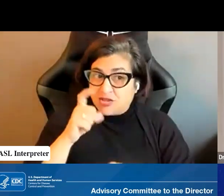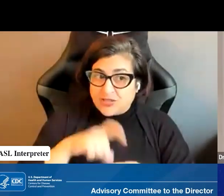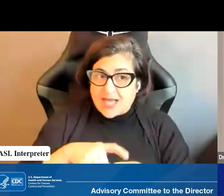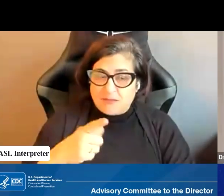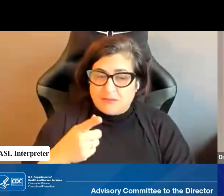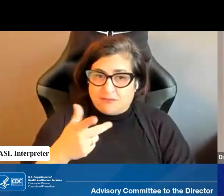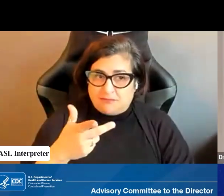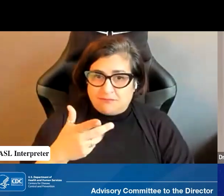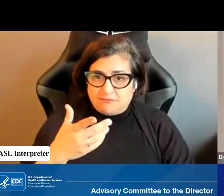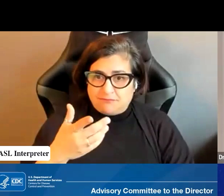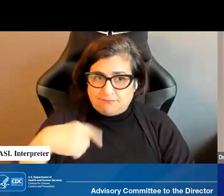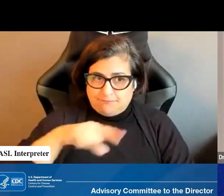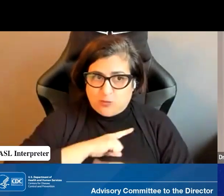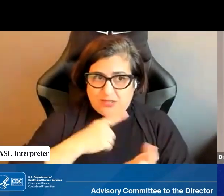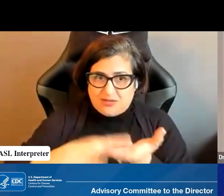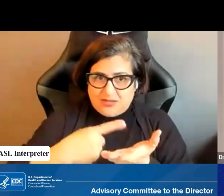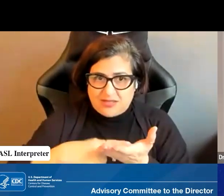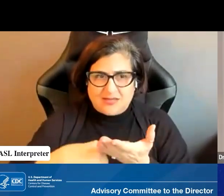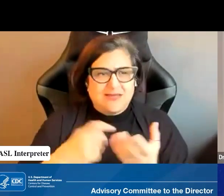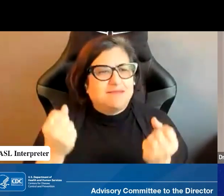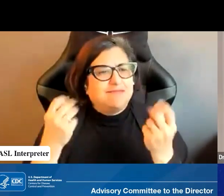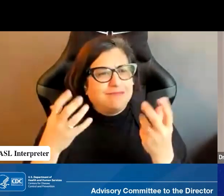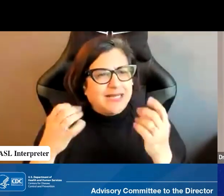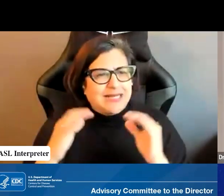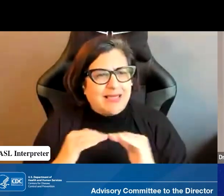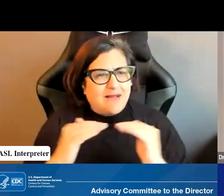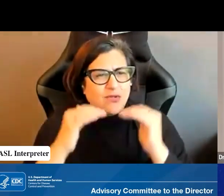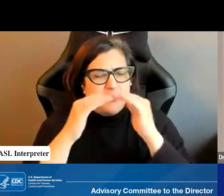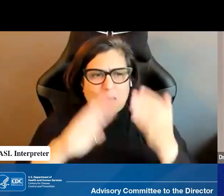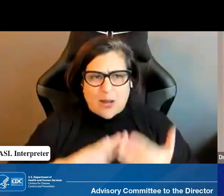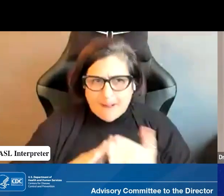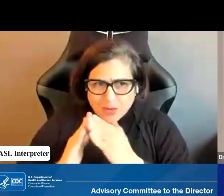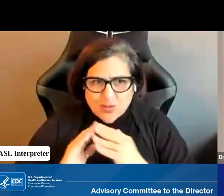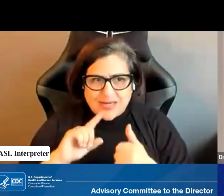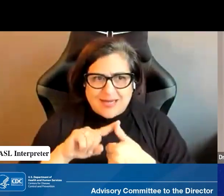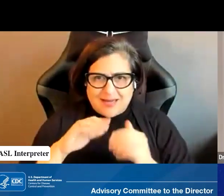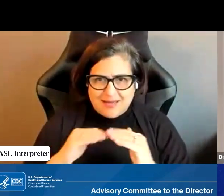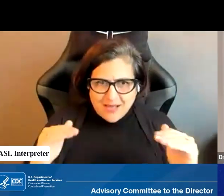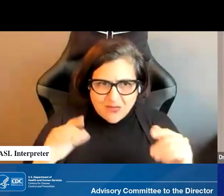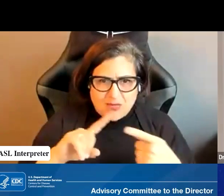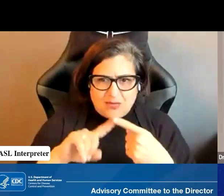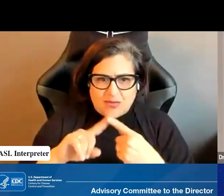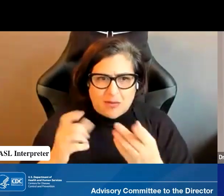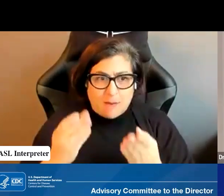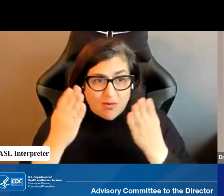that they get it, there's the provider level, there's the community, there's the providers. And of course, each one of those, there's subcategories,